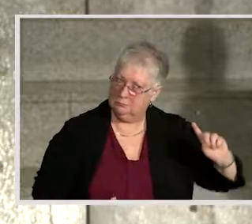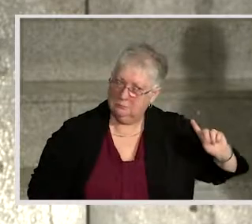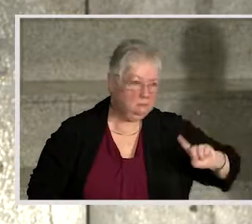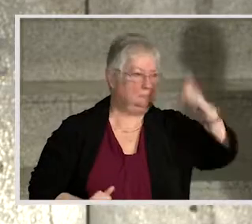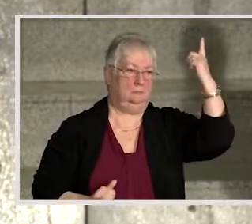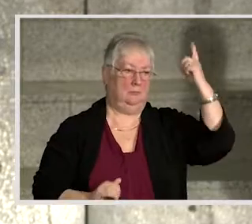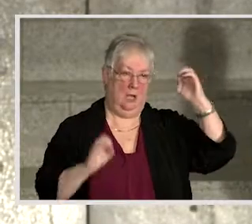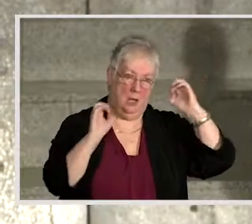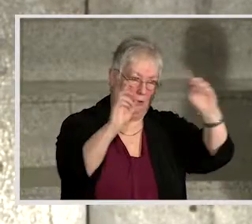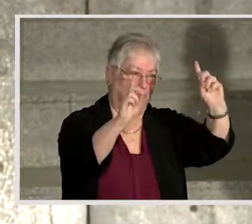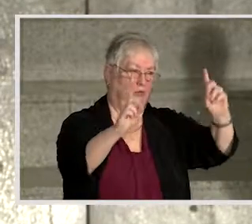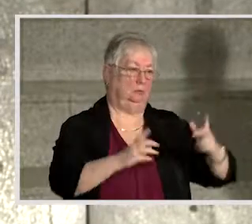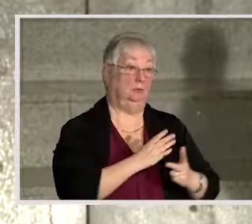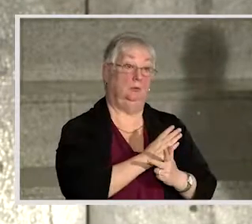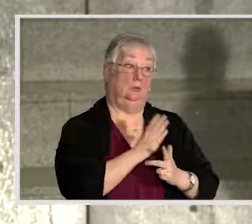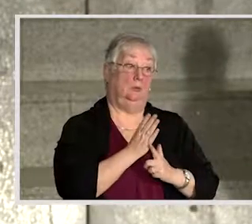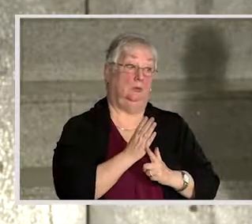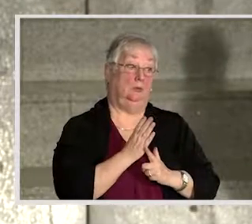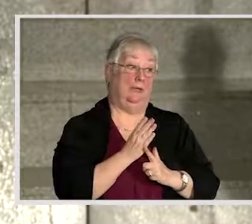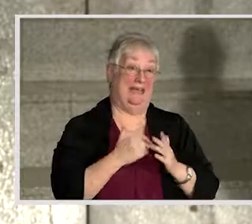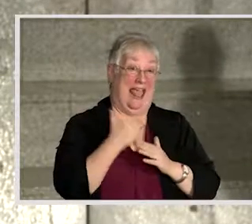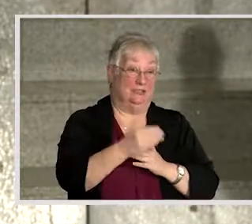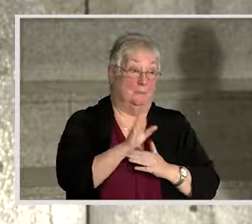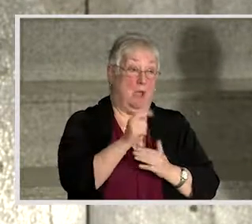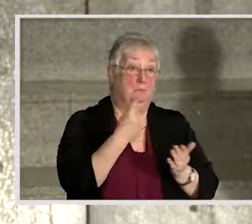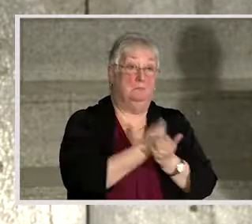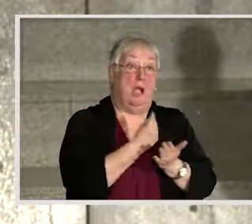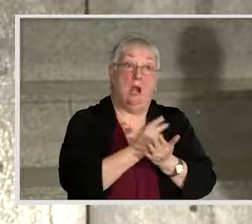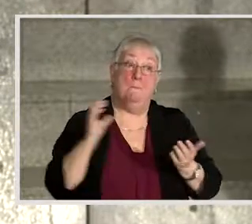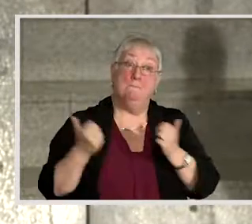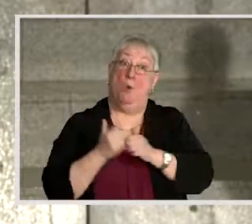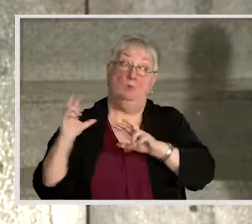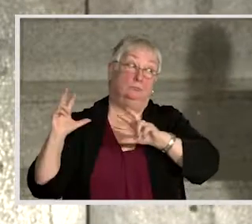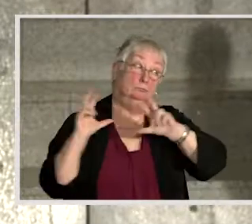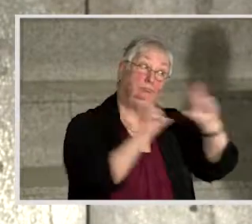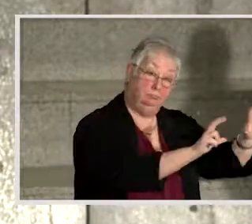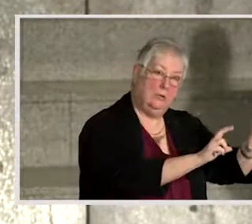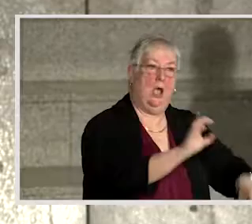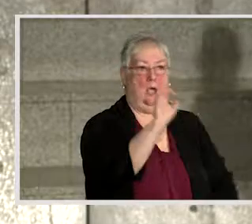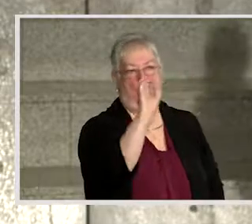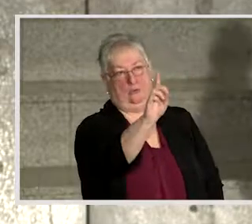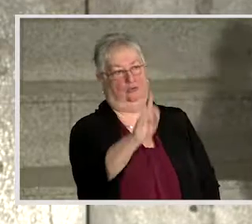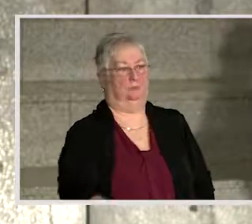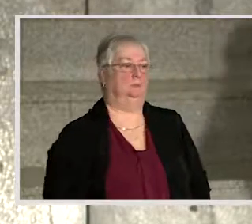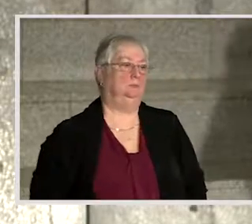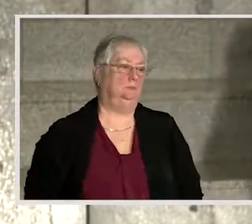WILL CONTINUE TO CONSUME THE LARGEST SHARE OF LOCAL SPENDING.